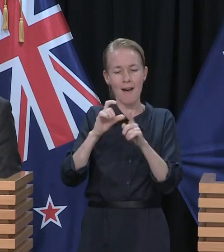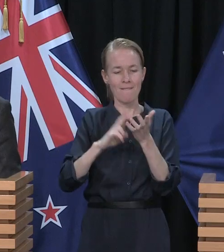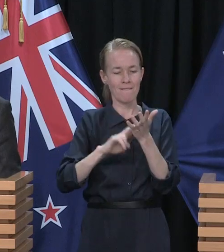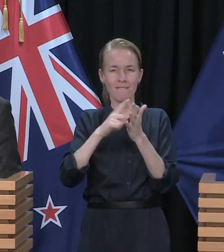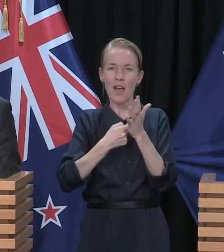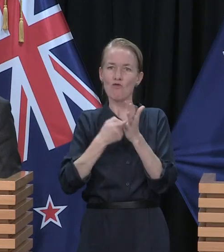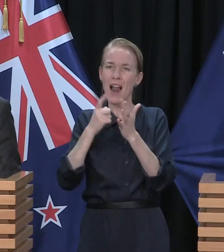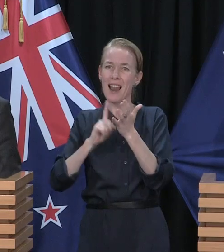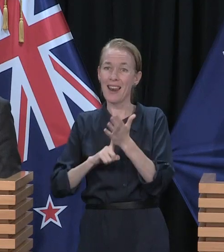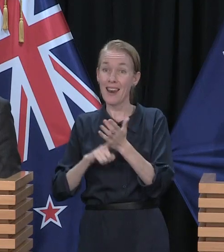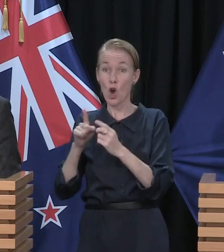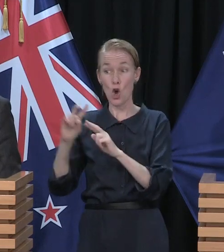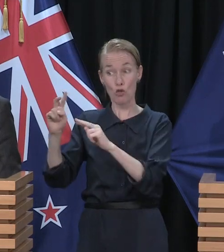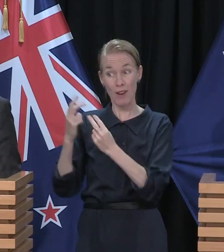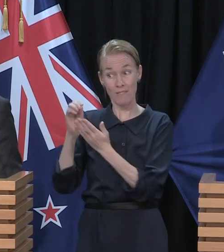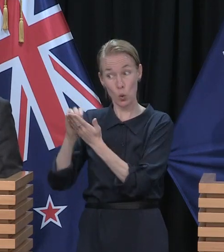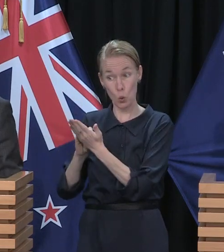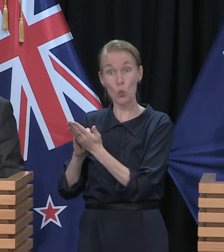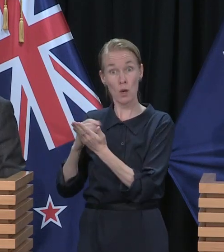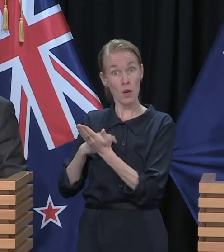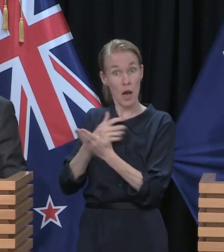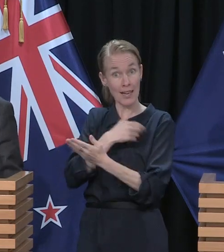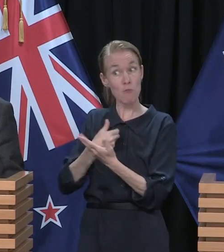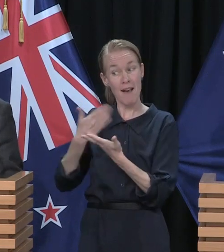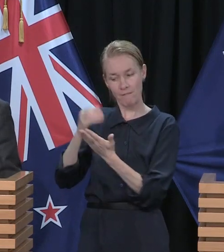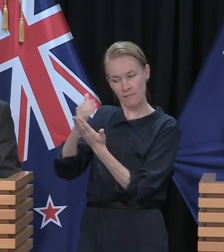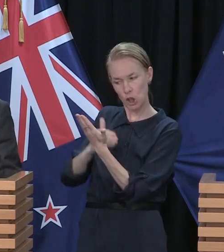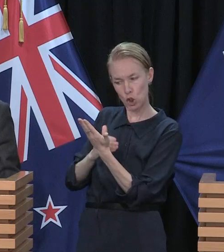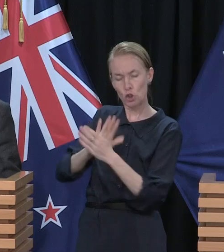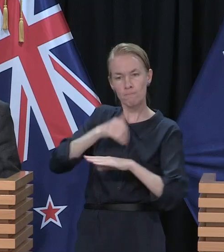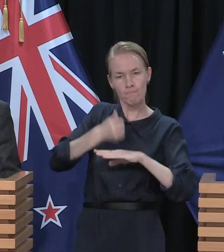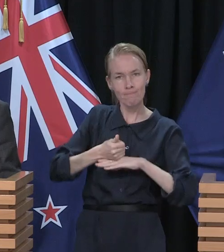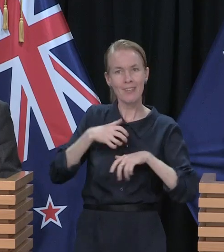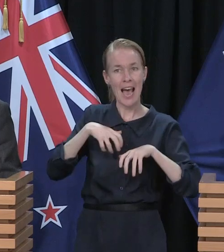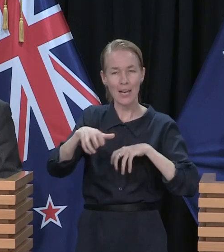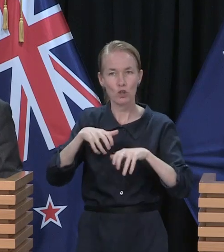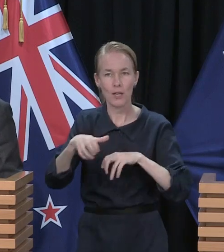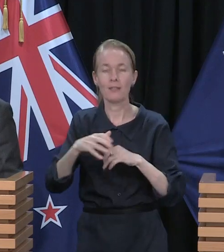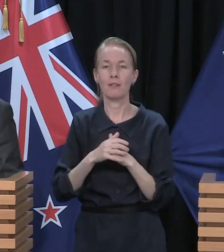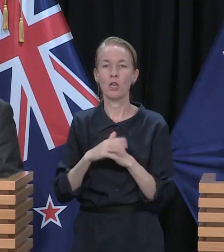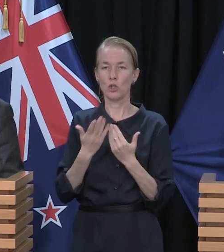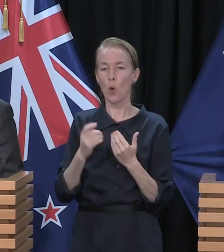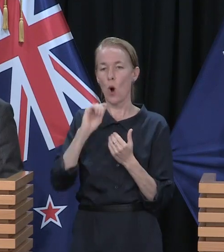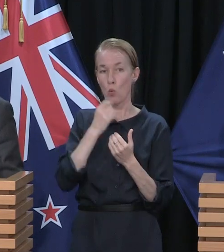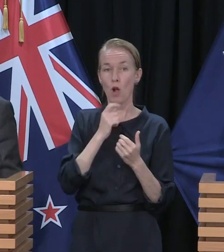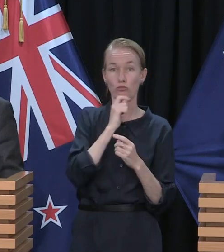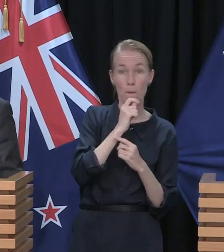have been implemented and came up with other things that we should be working on. We are working on those. I want to be